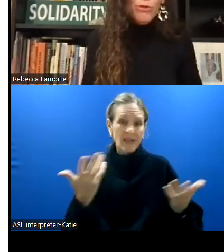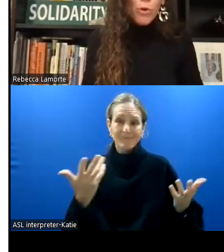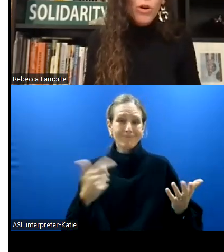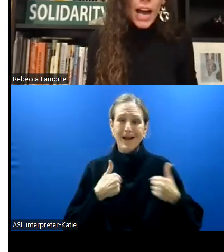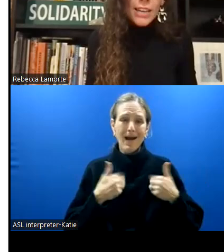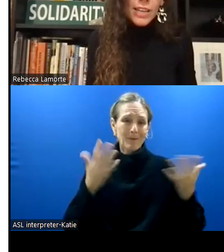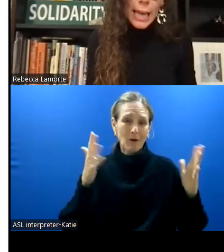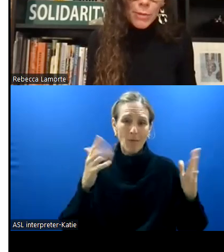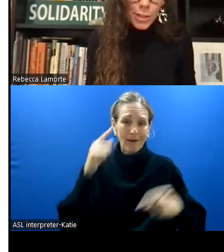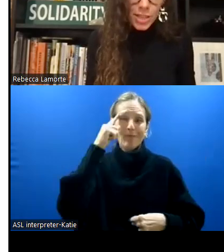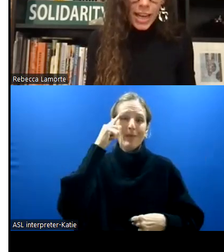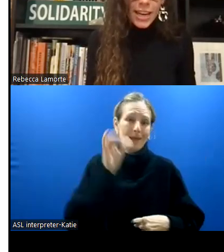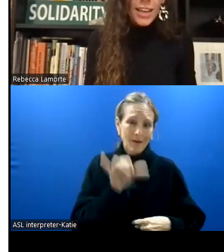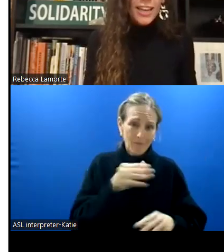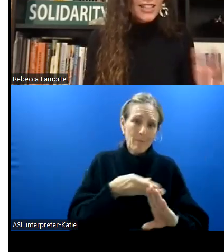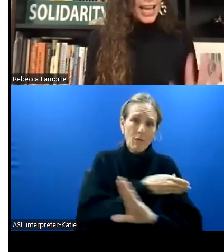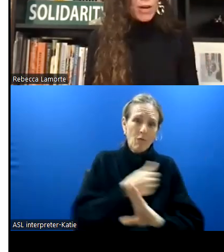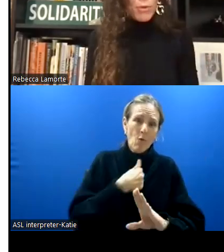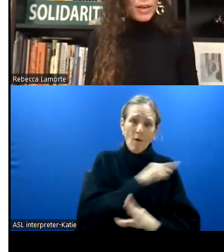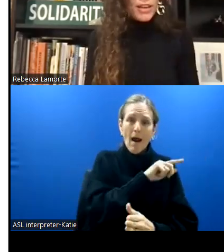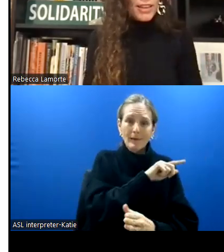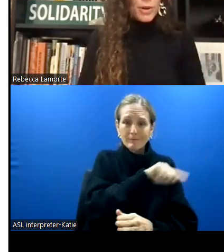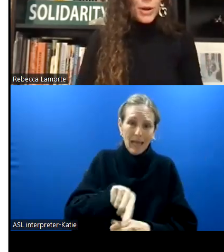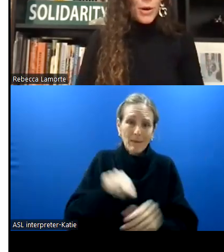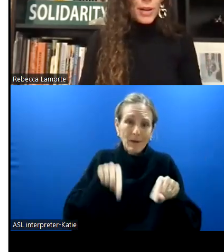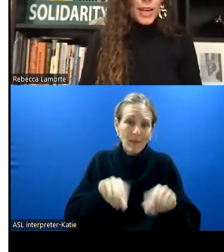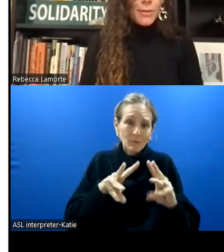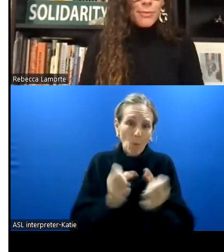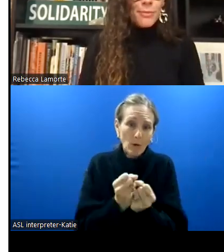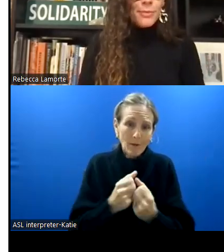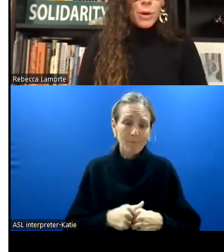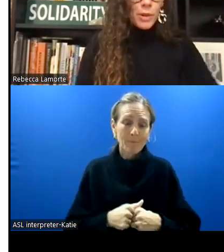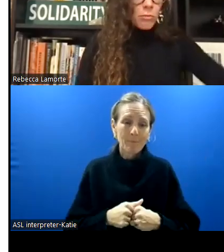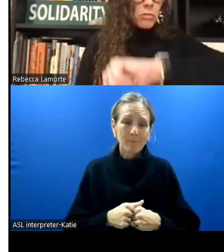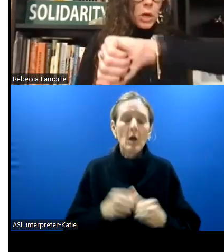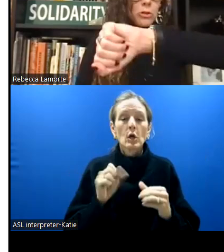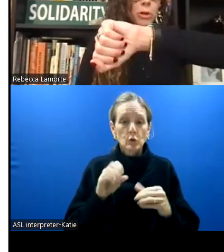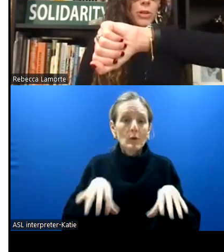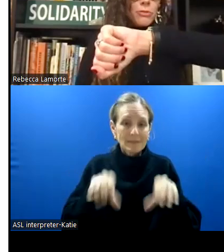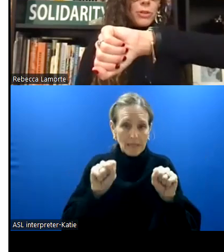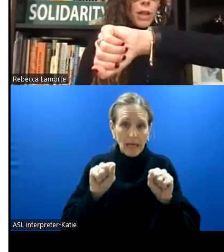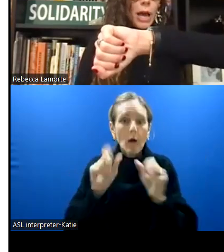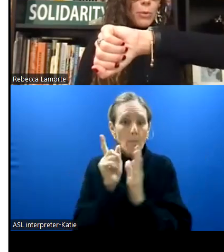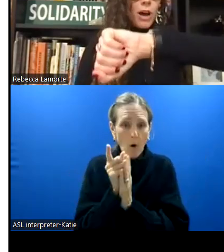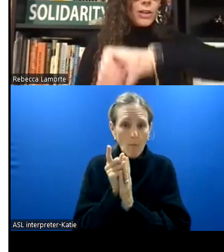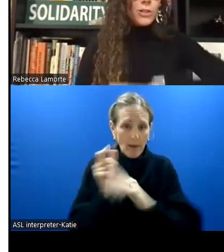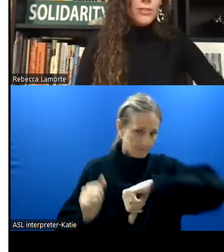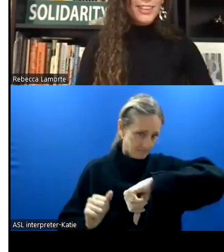before I even came here tonight." Take a moment and then we're gonna open it up. So I'm gonna, again, check my nifty little Apple watch.